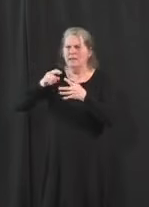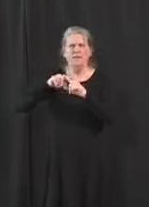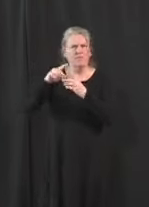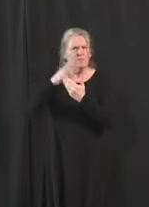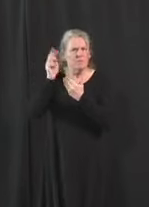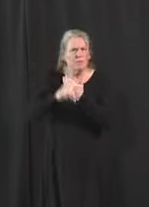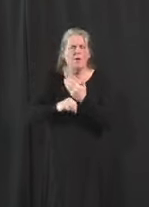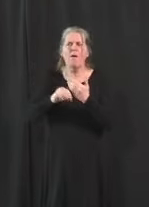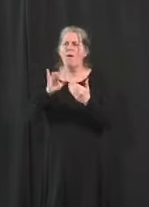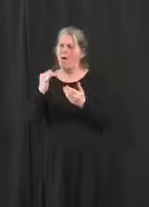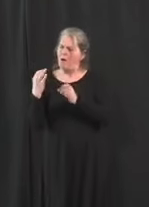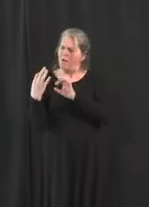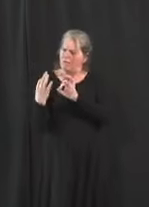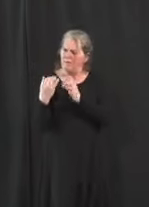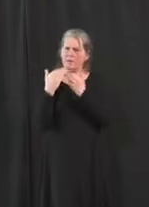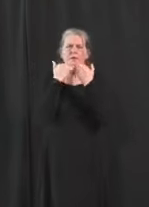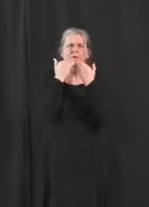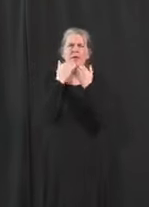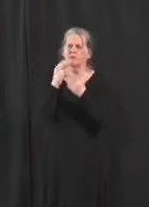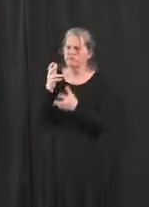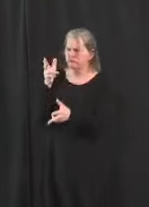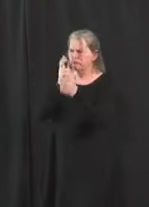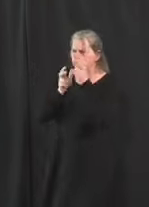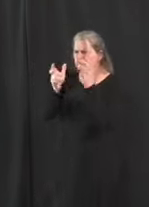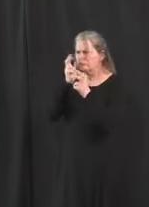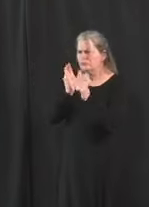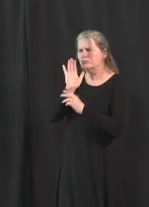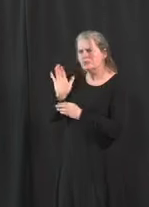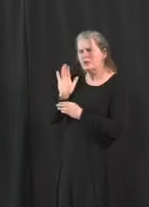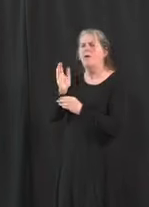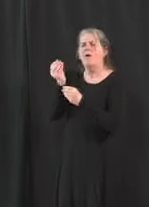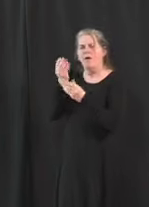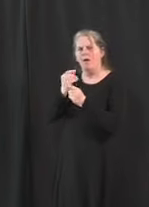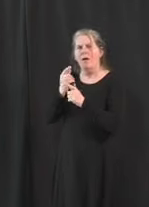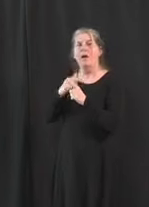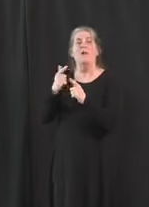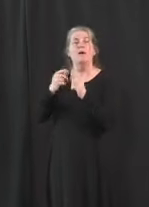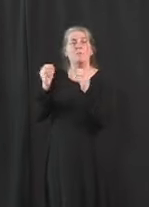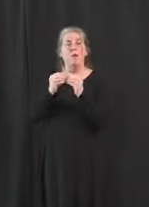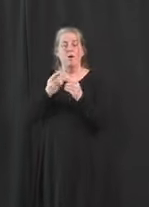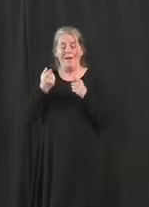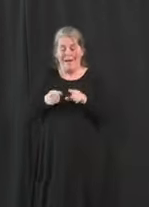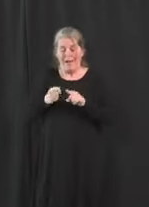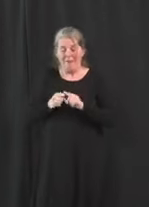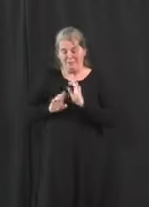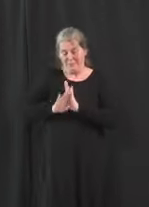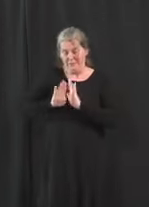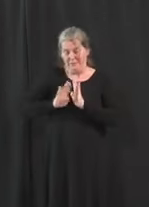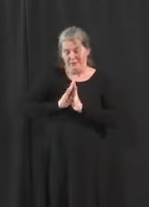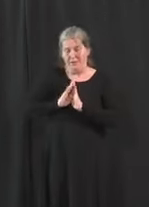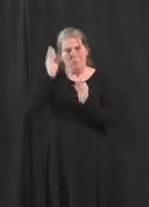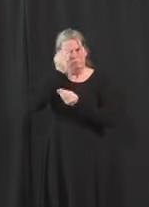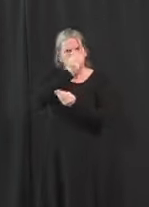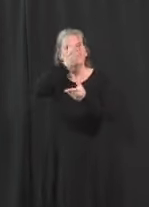AND WE'LL SHARE FUTURE DETAILS AS SOON AS THEY ARE AVAILABLE. WE WILL CONTINUE TO LISTEN TO